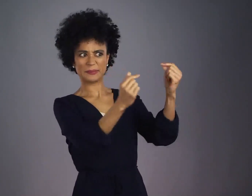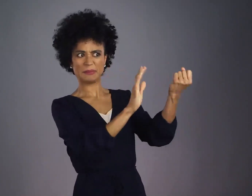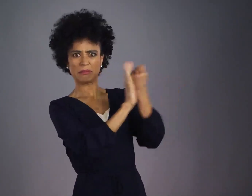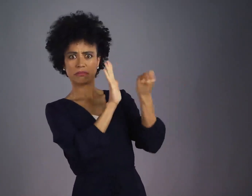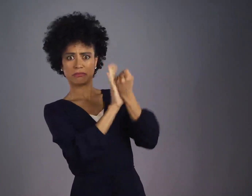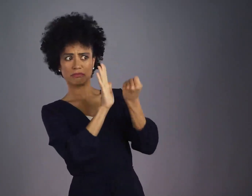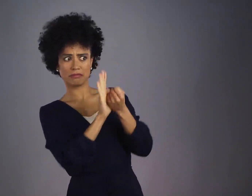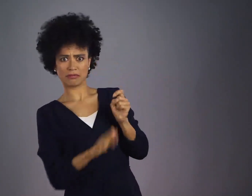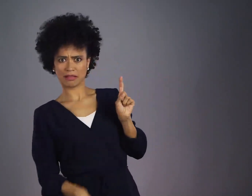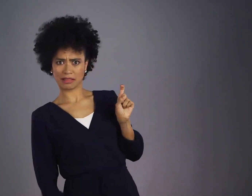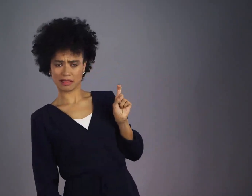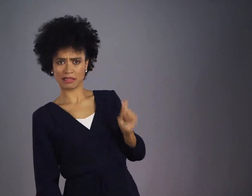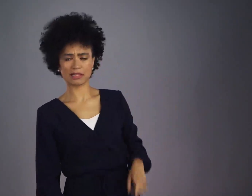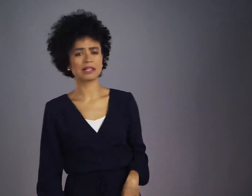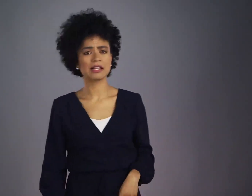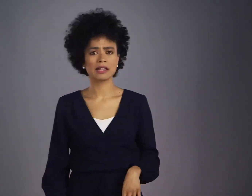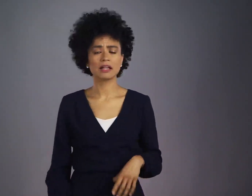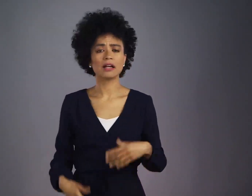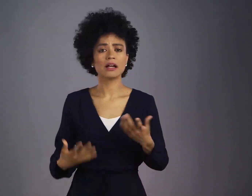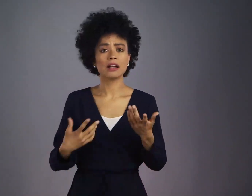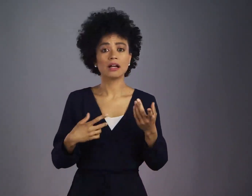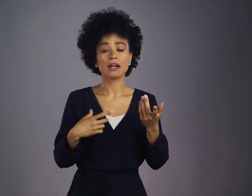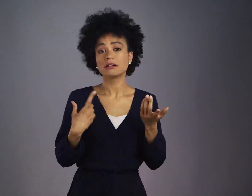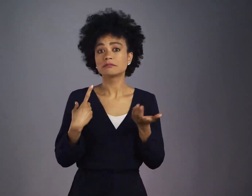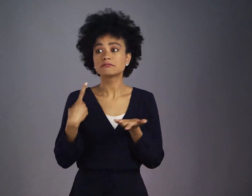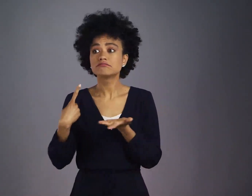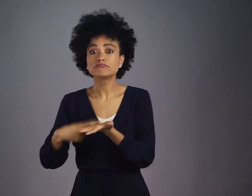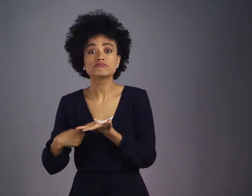You avoid the subject of drinking, even with your own parents.